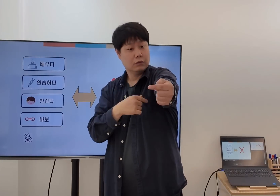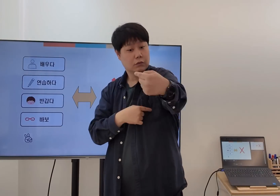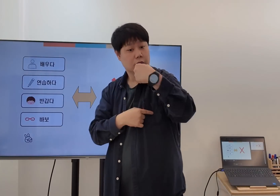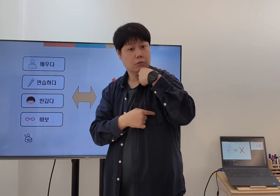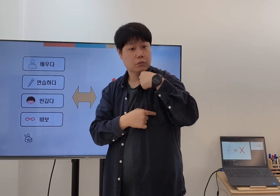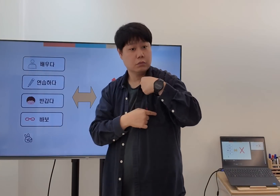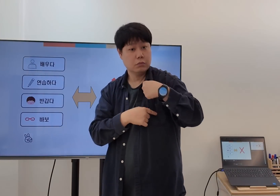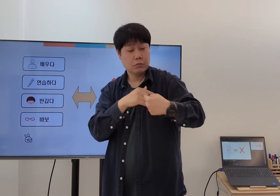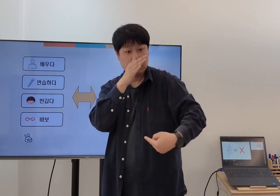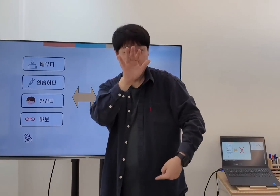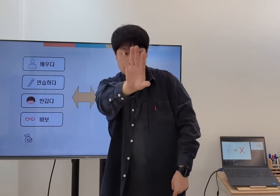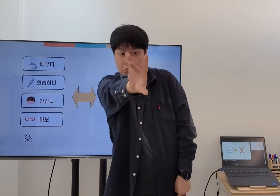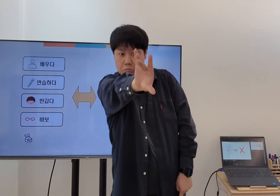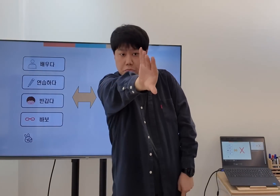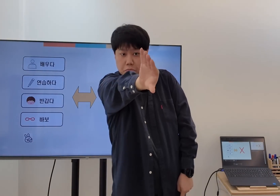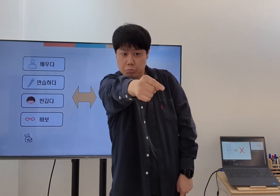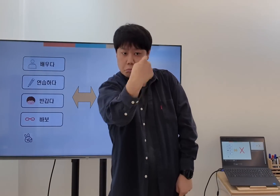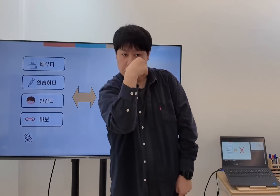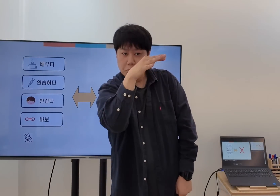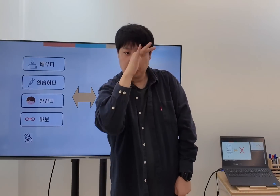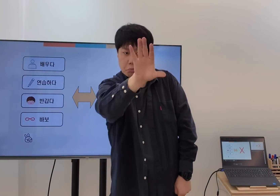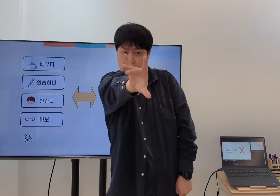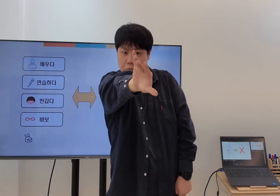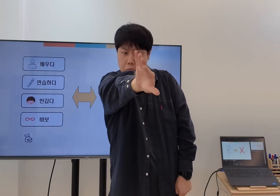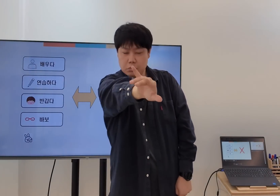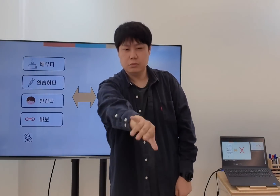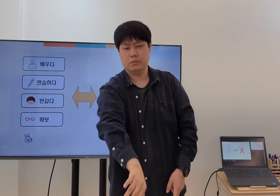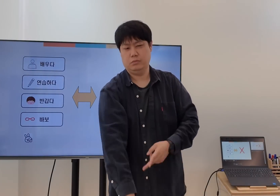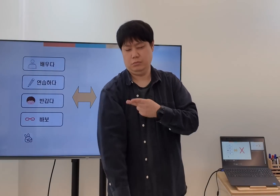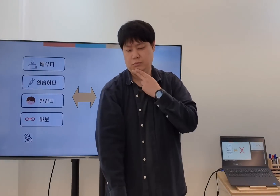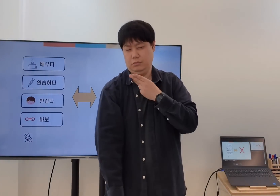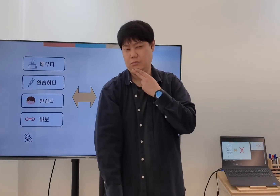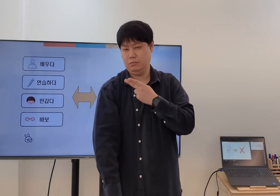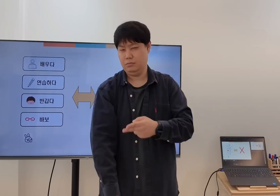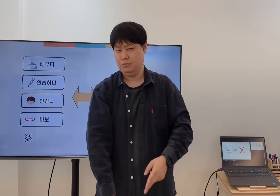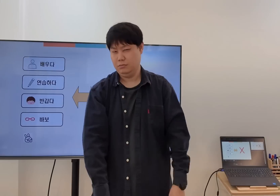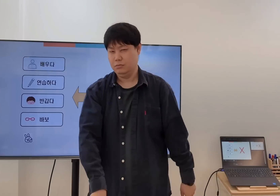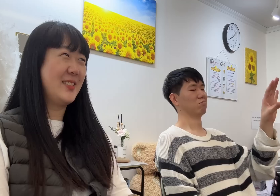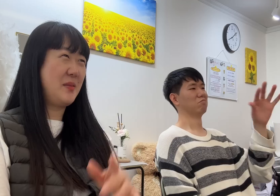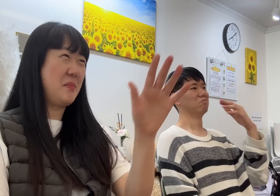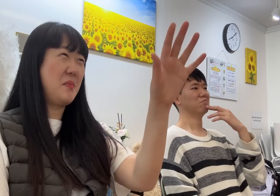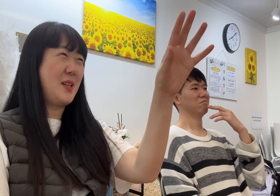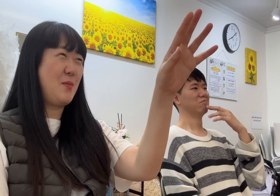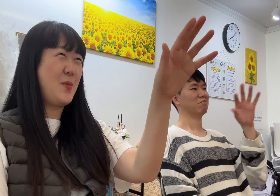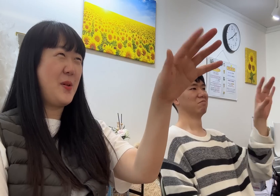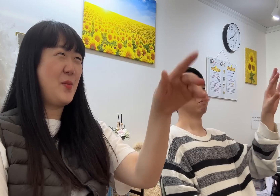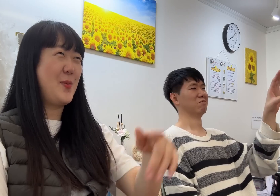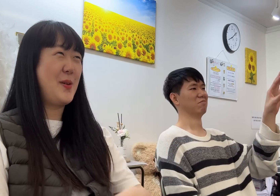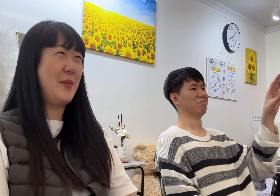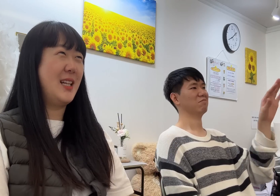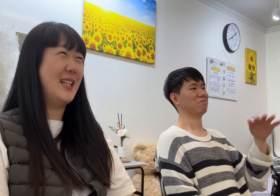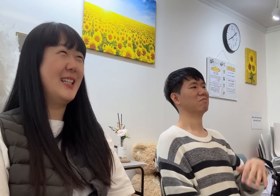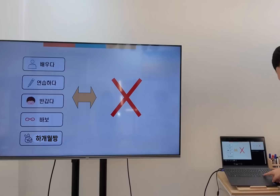You can't call someone 'stupid' based on the position of their nose. ‘Fool’ is OK for my nose / Not for the other person’s nose.